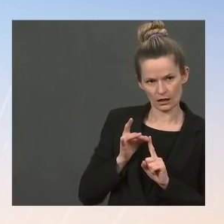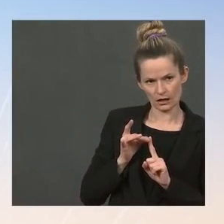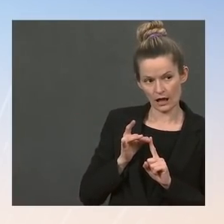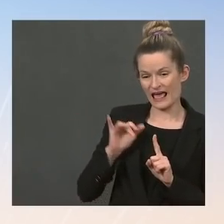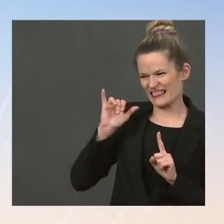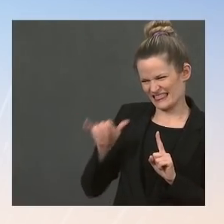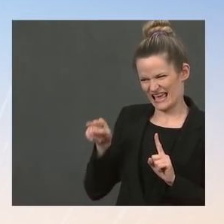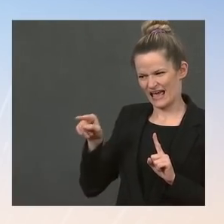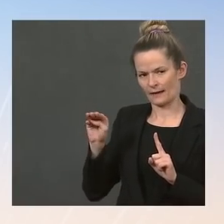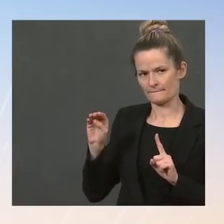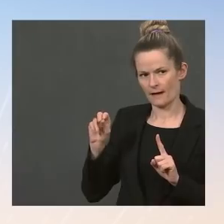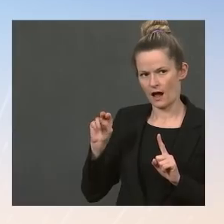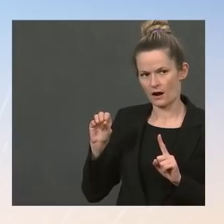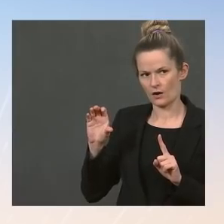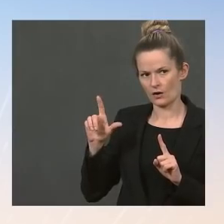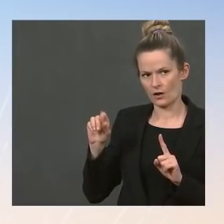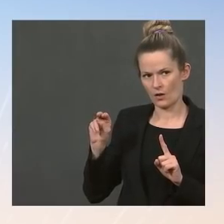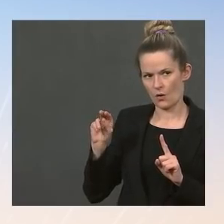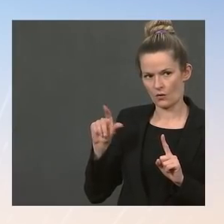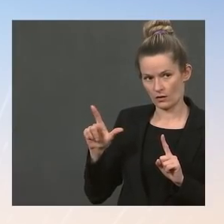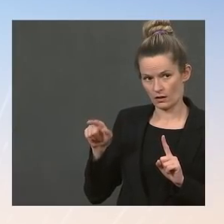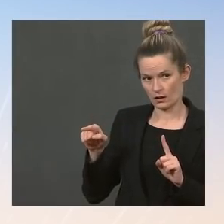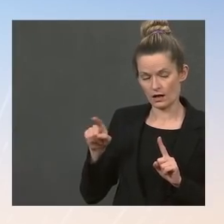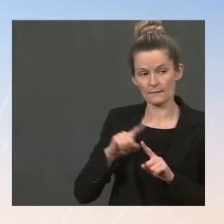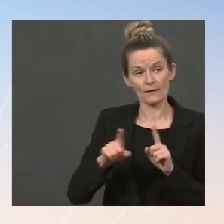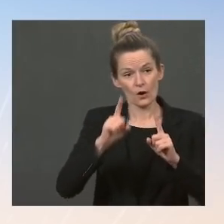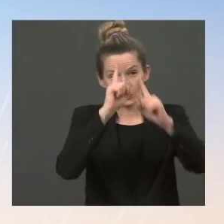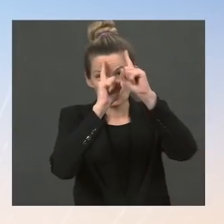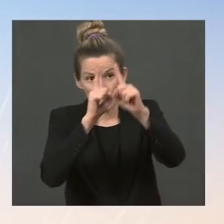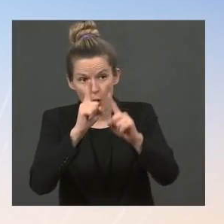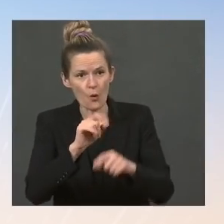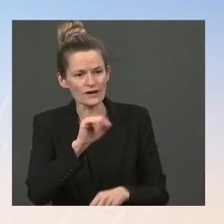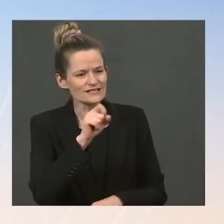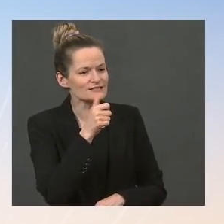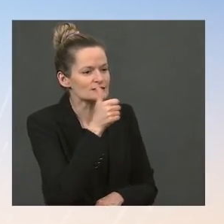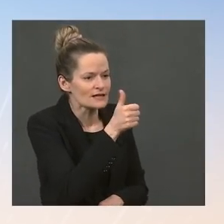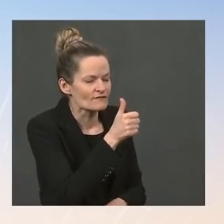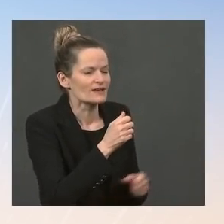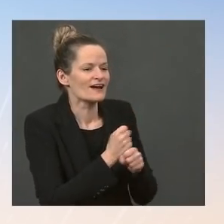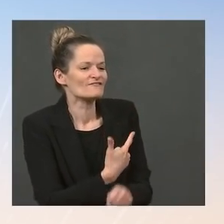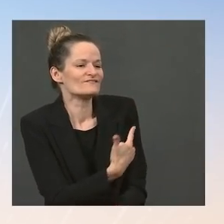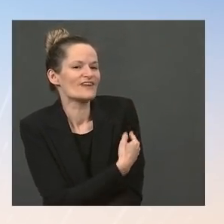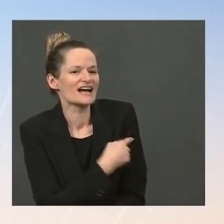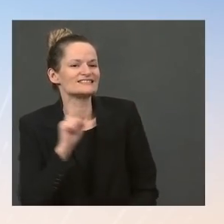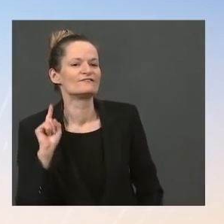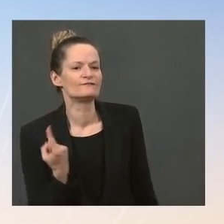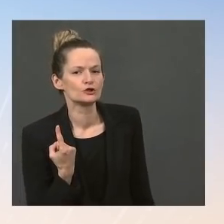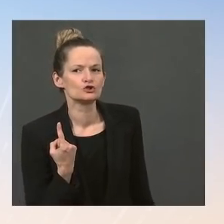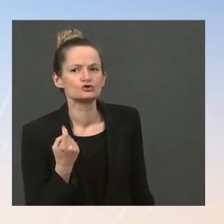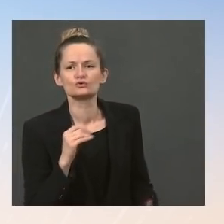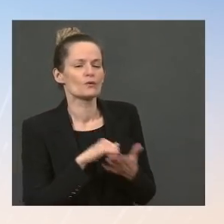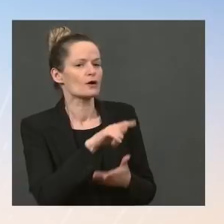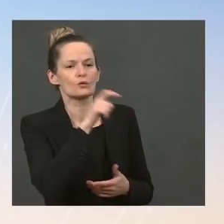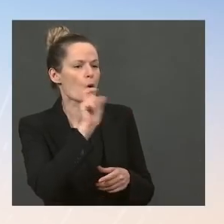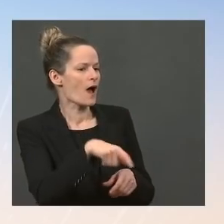COVID to begin with. But over the last month, given the rise in cases due to the Delta variant and the lower number of vaccination rates